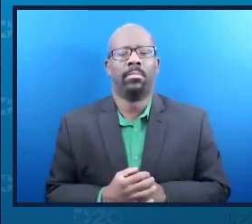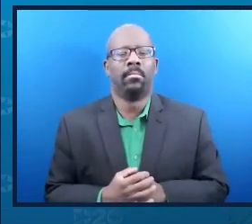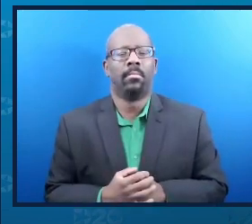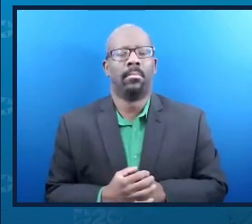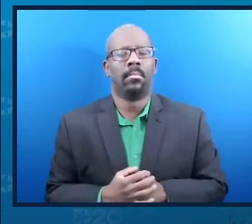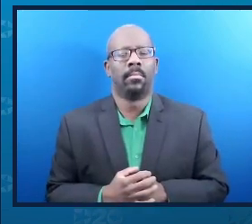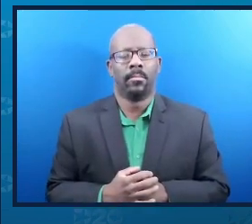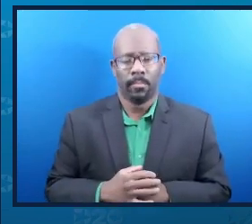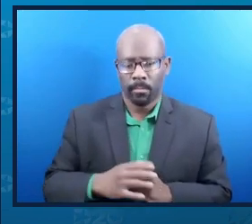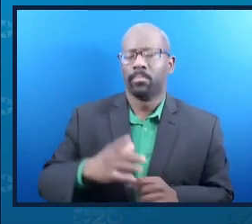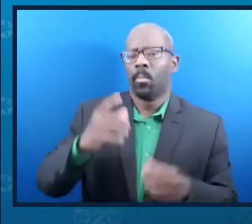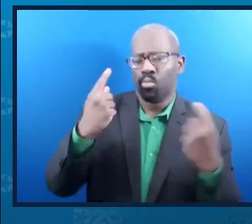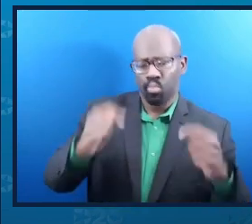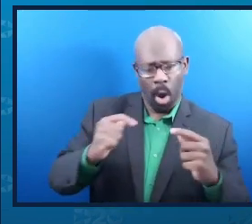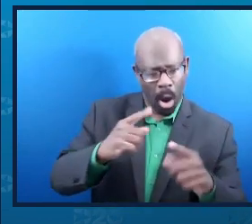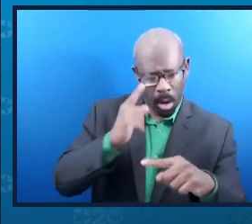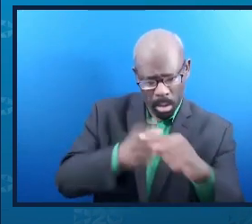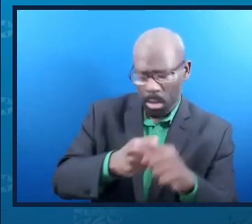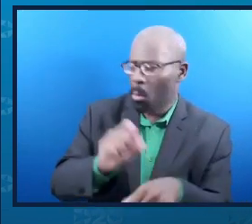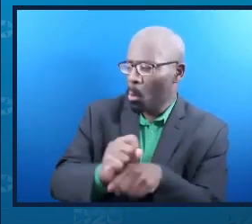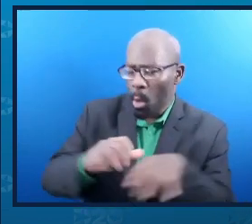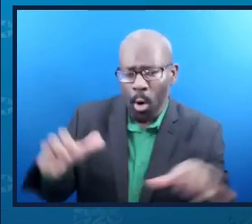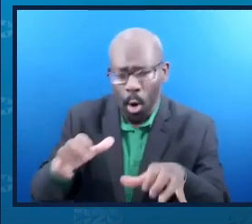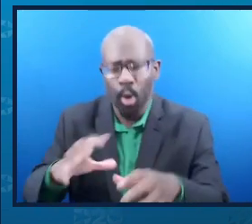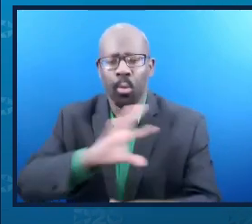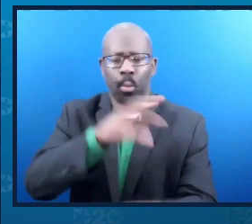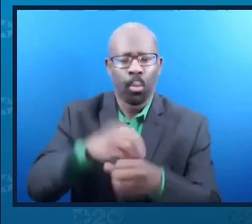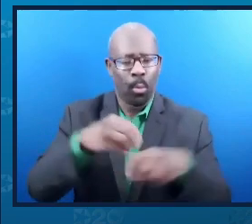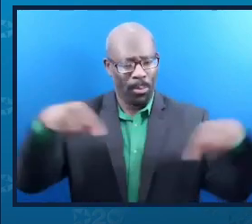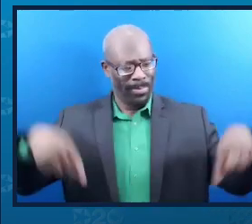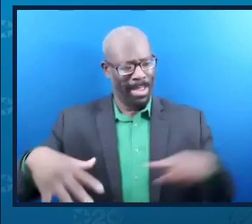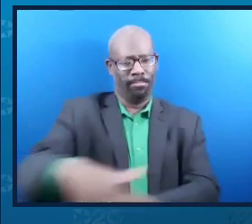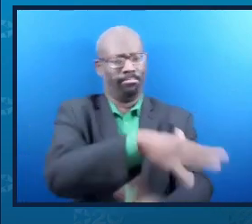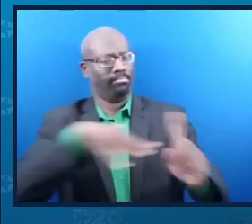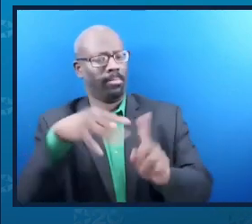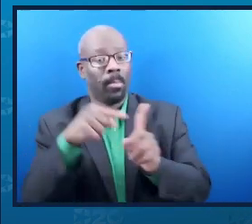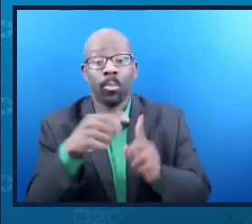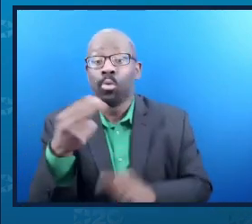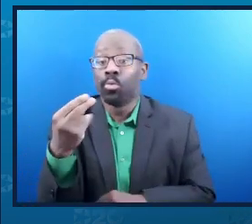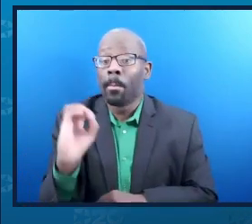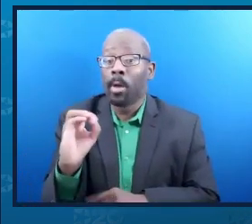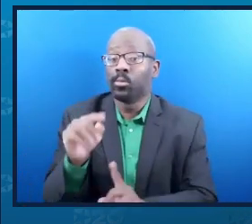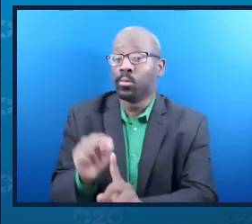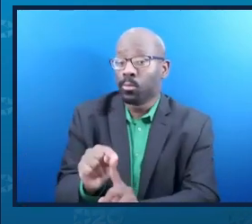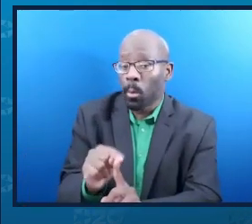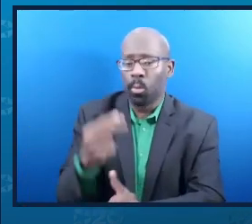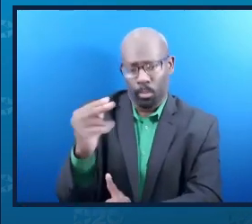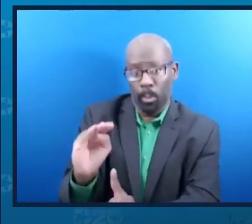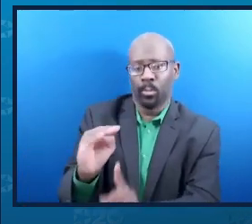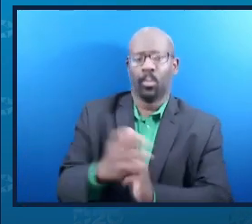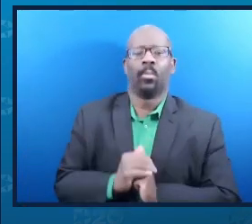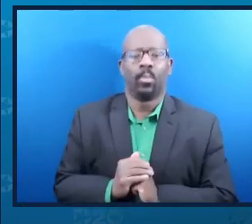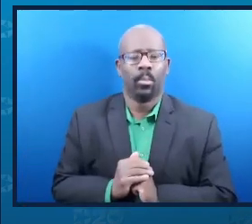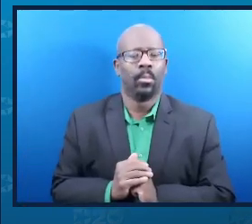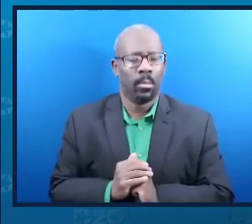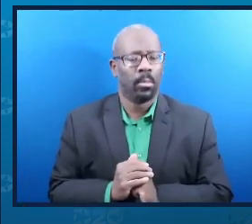ACCOUNTABLE. WE'VE COMMITTED TO A RENEWABLE ENERGY FUTURE, WITH STABLE AND SAFE AND FULFILLING CAREERS FOR WORKERS IN OUR